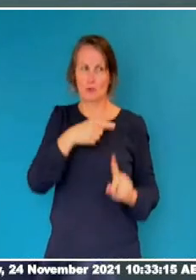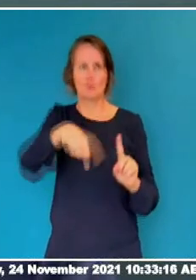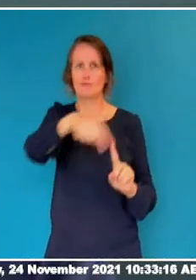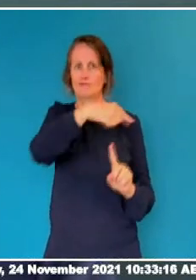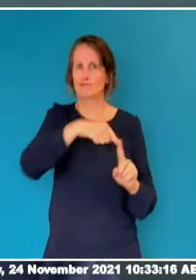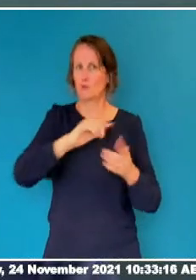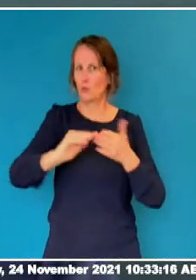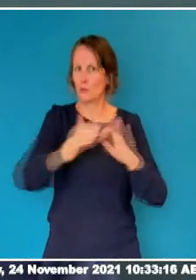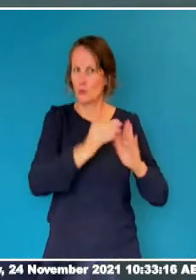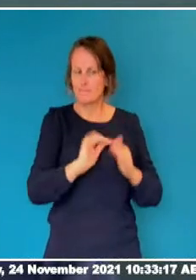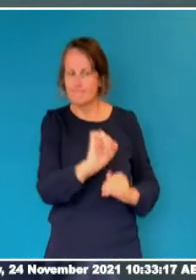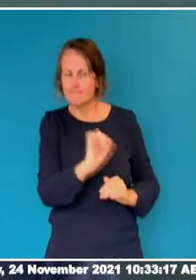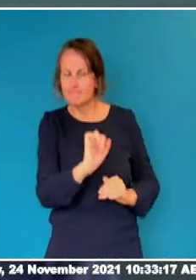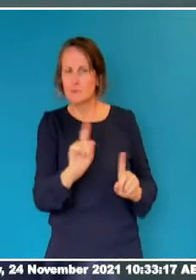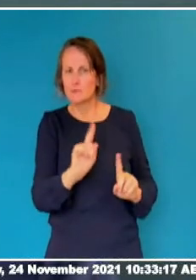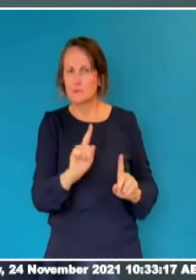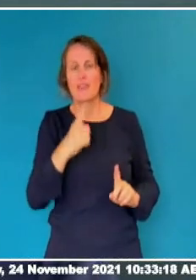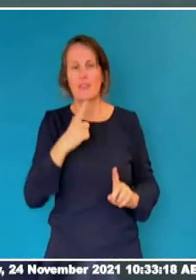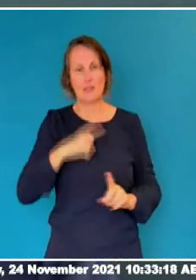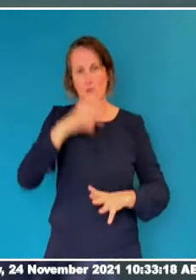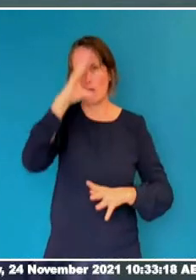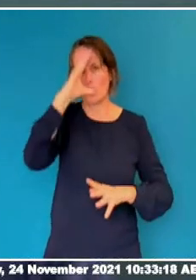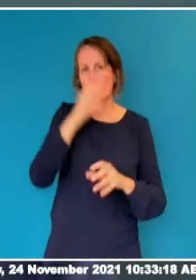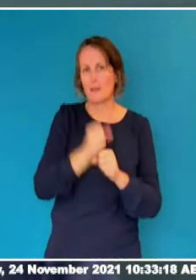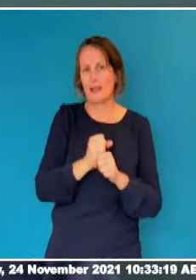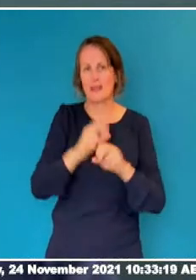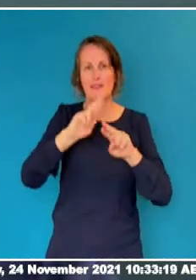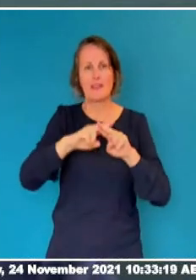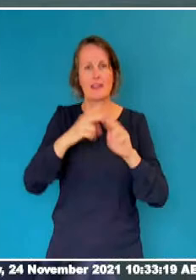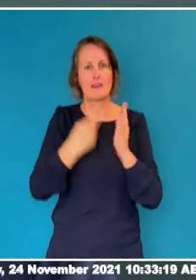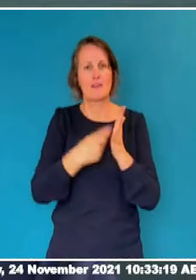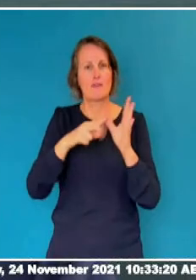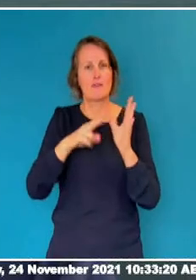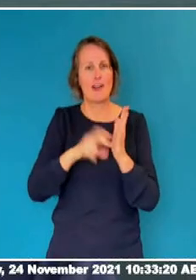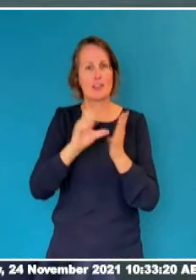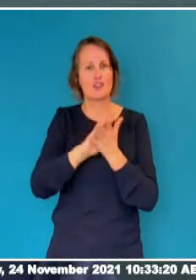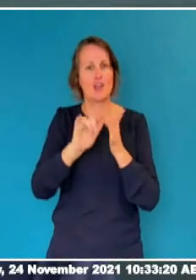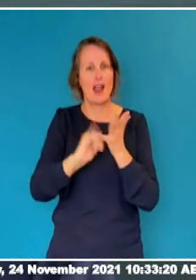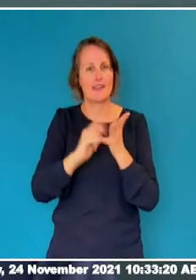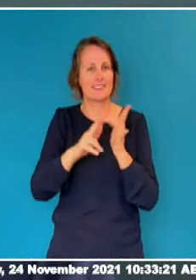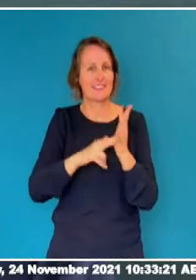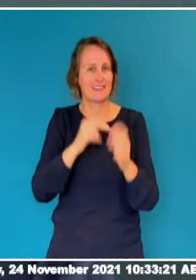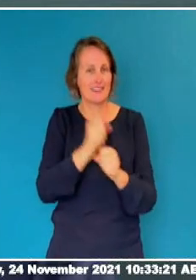It's one of the reasons we believe strongly in franchising and having a local operator